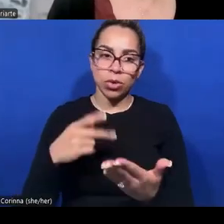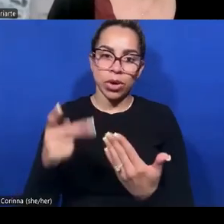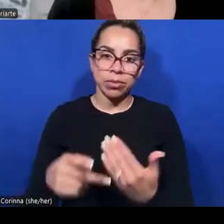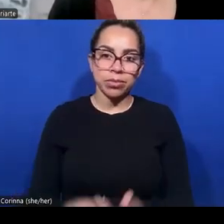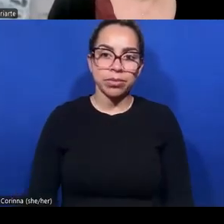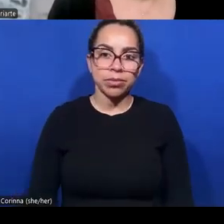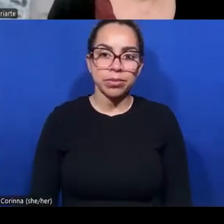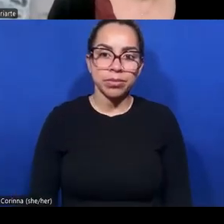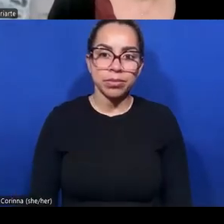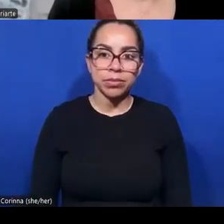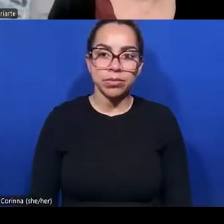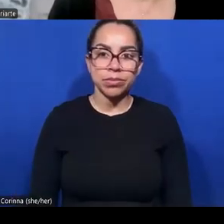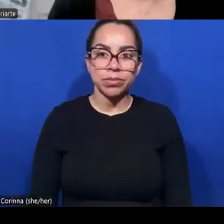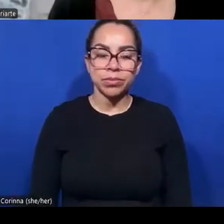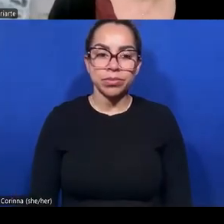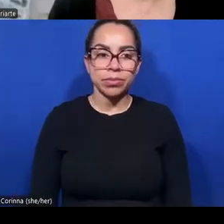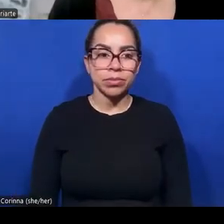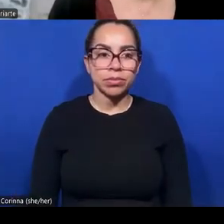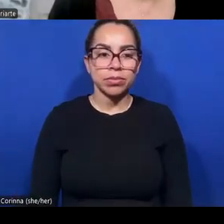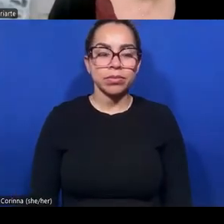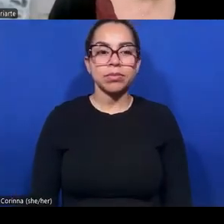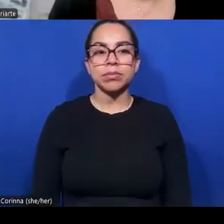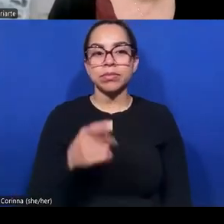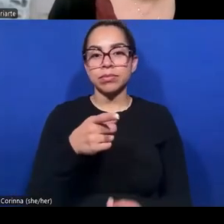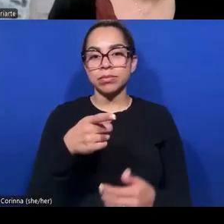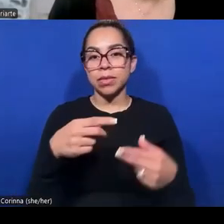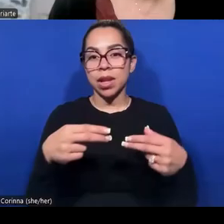of the training material, there are resources that you can go to.